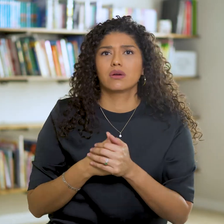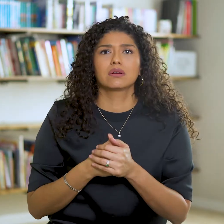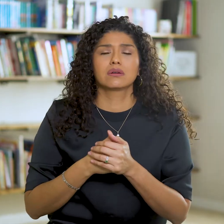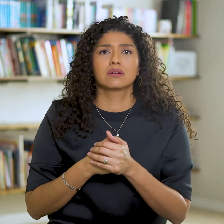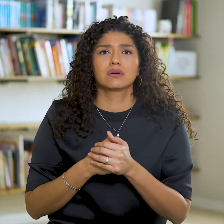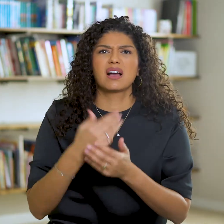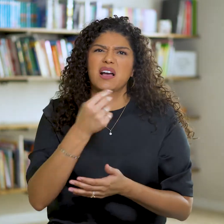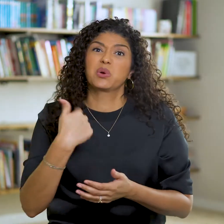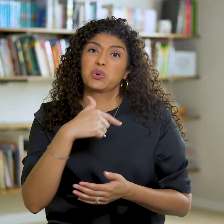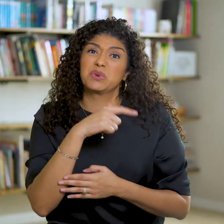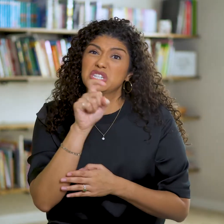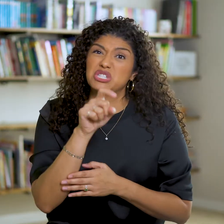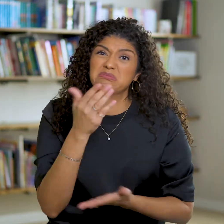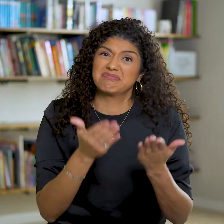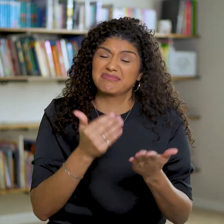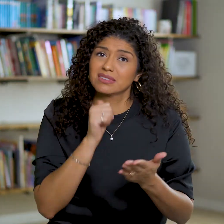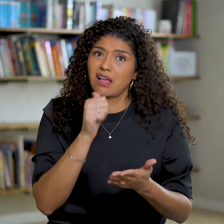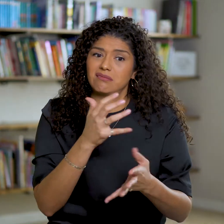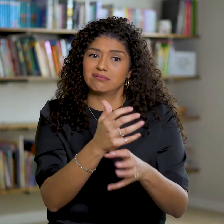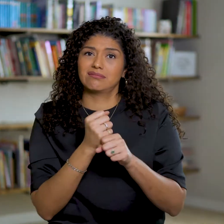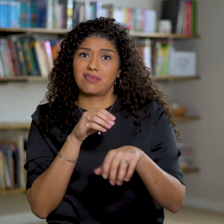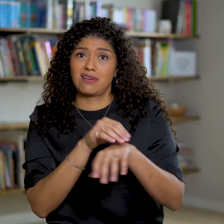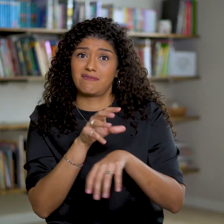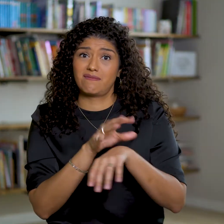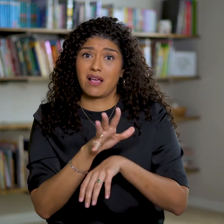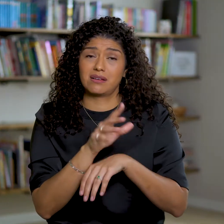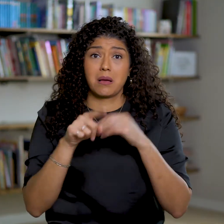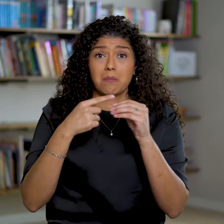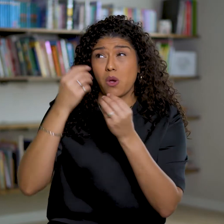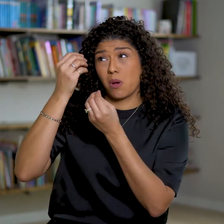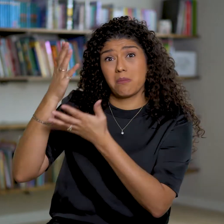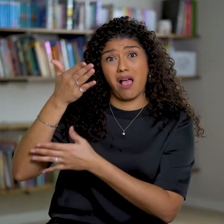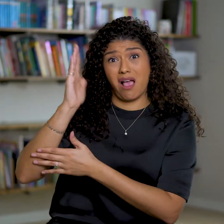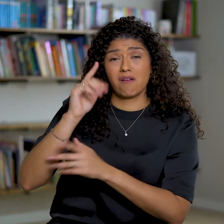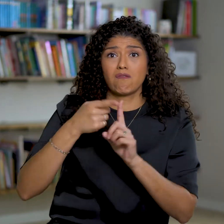And we probably shouldn’t take cues about obeying God